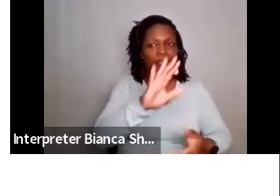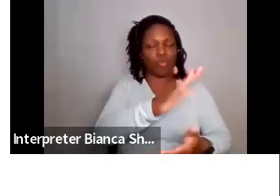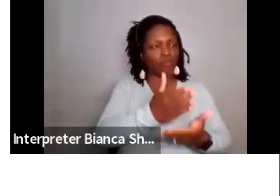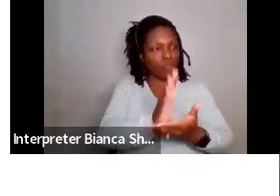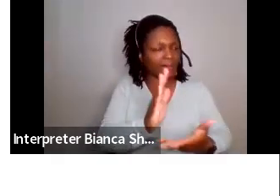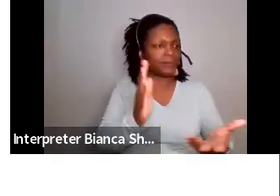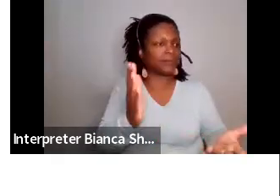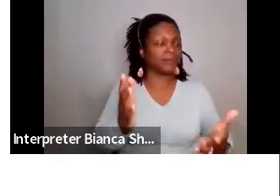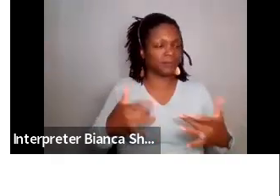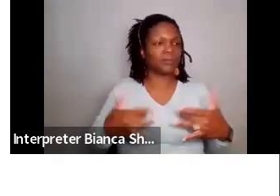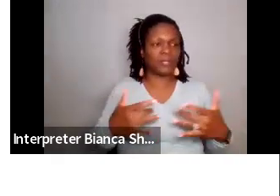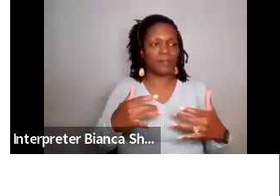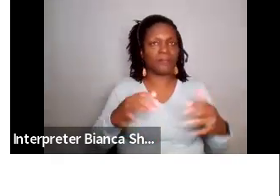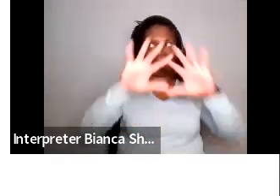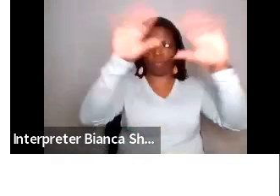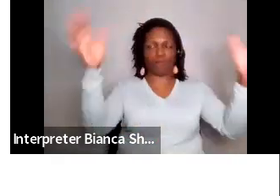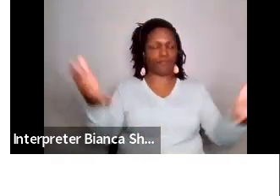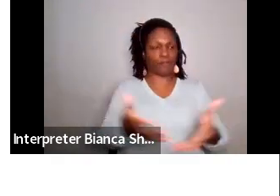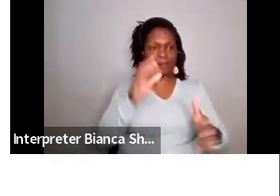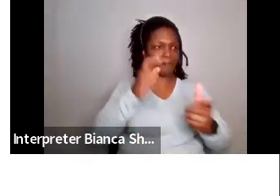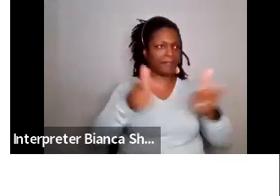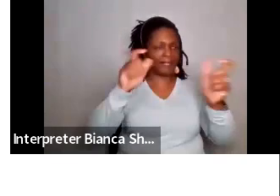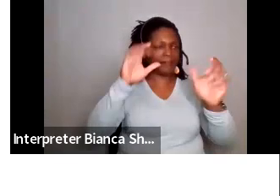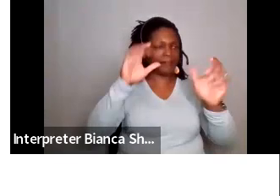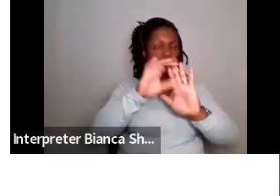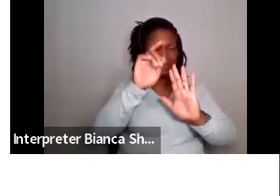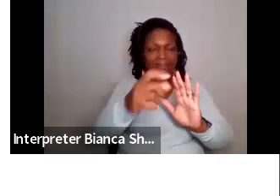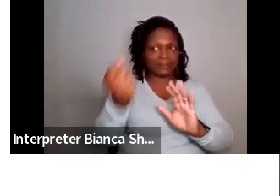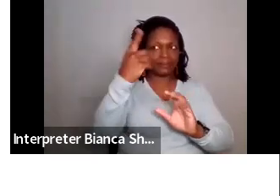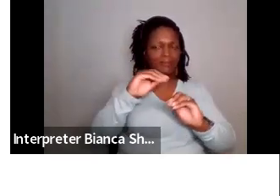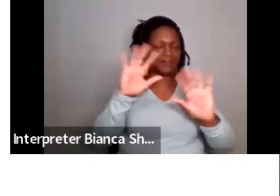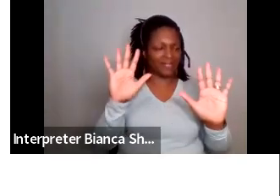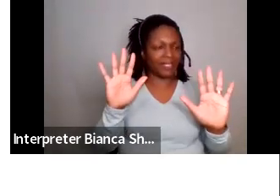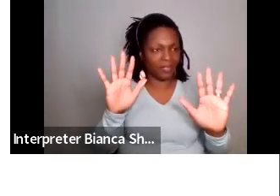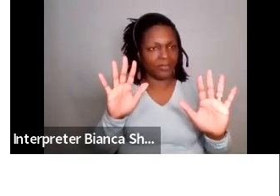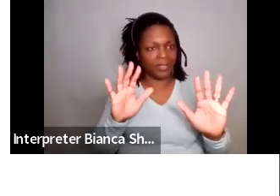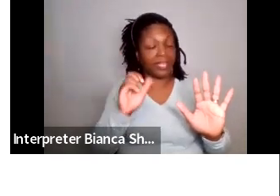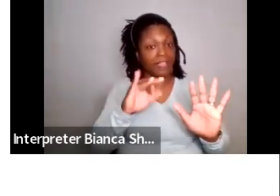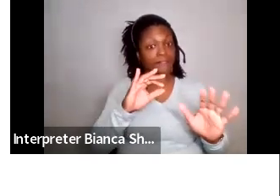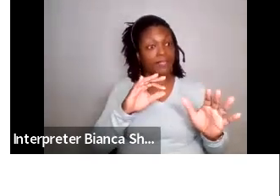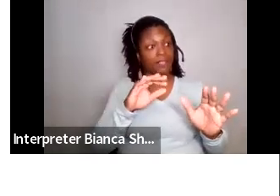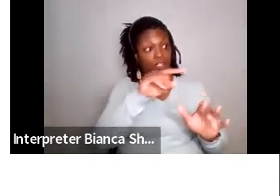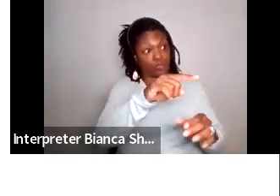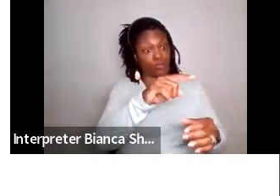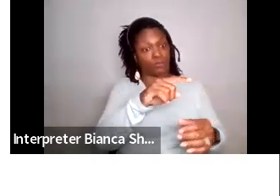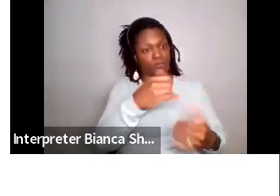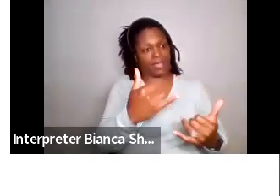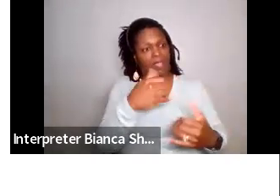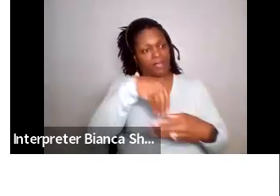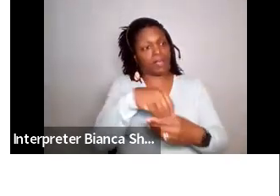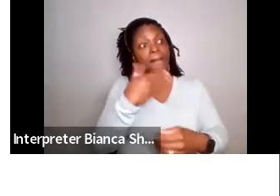and and knowing if it's putting you a a better financial situation ultimately